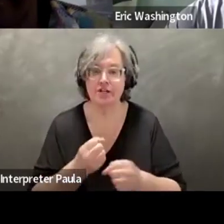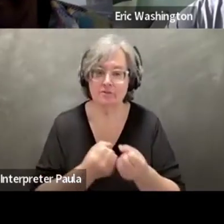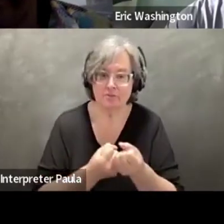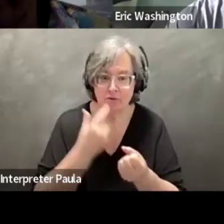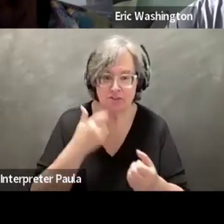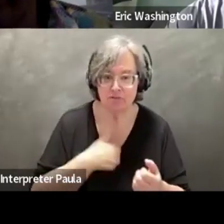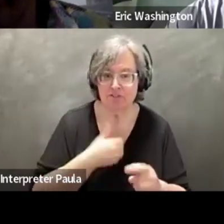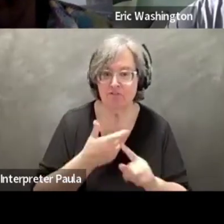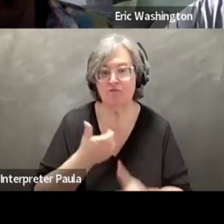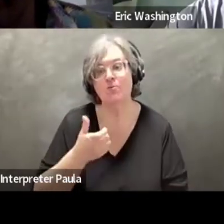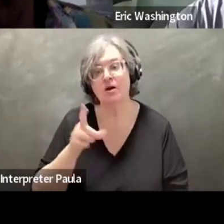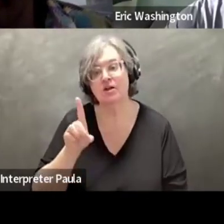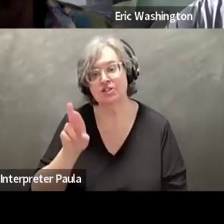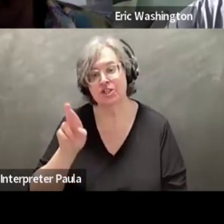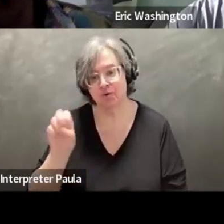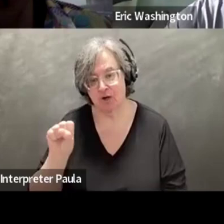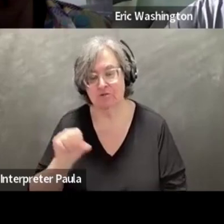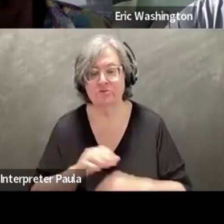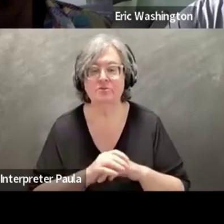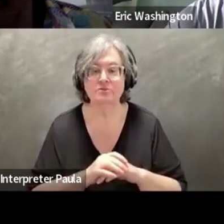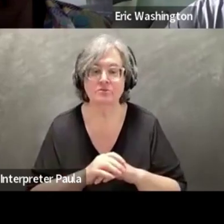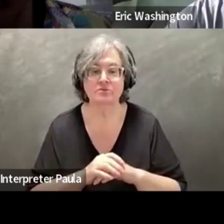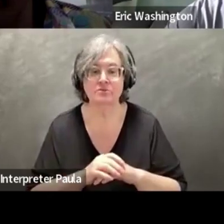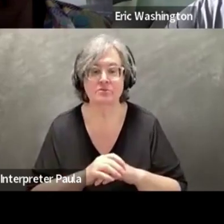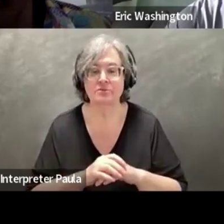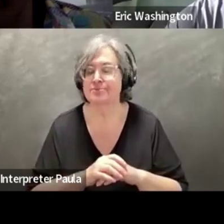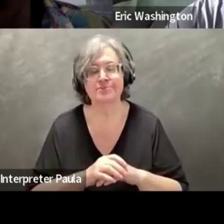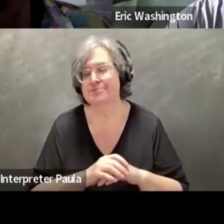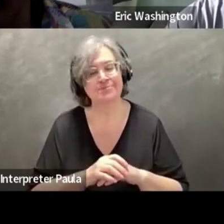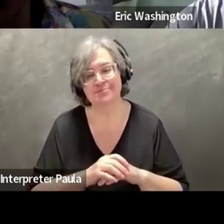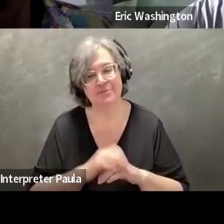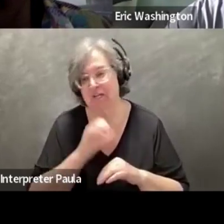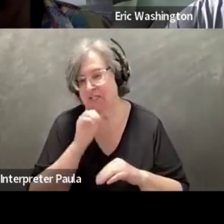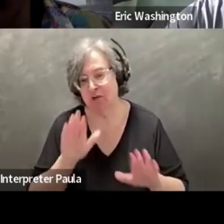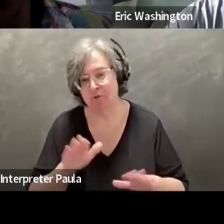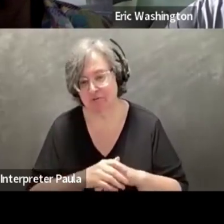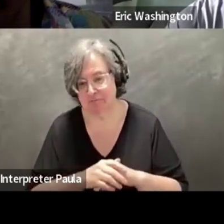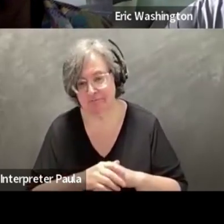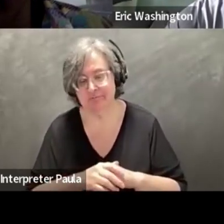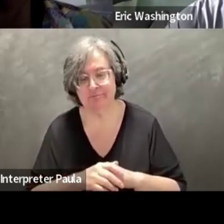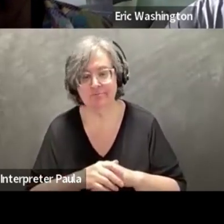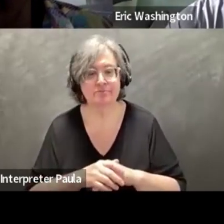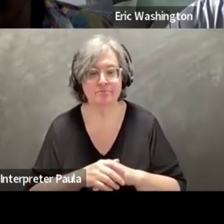doors, which was like, not, not great to be honest. You know,